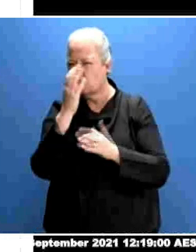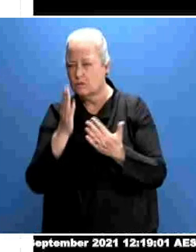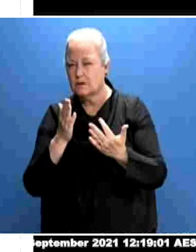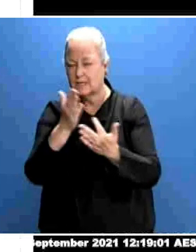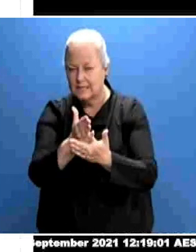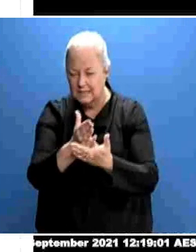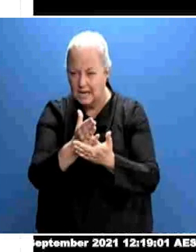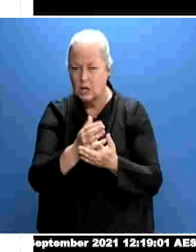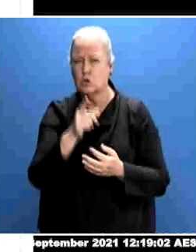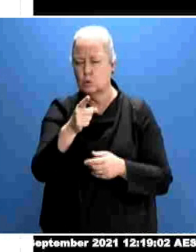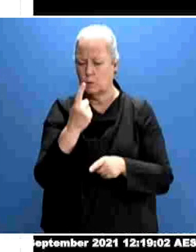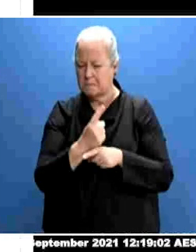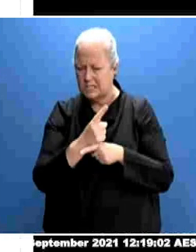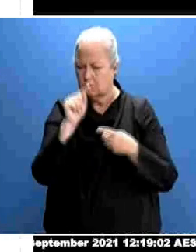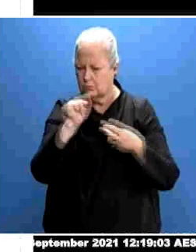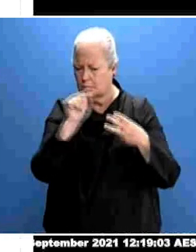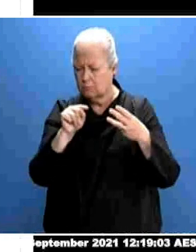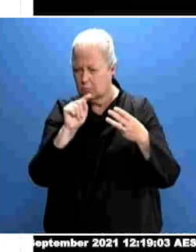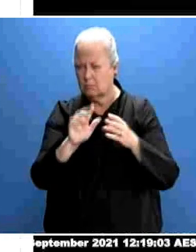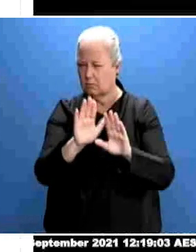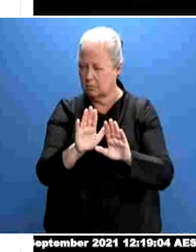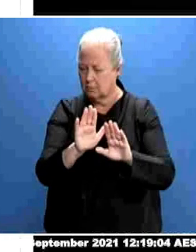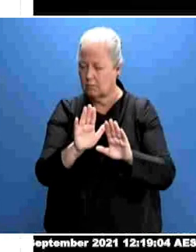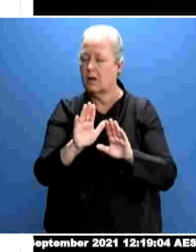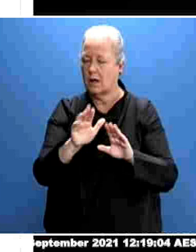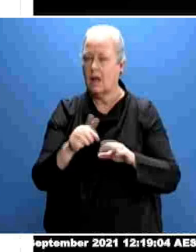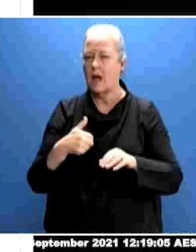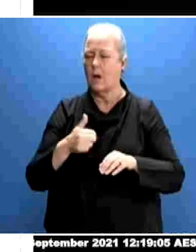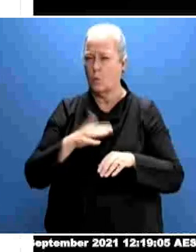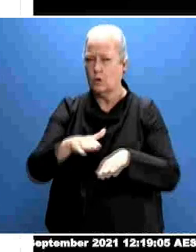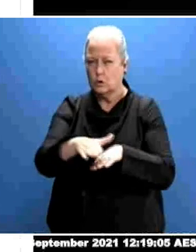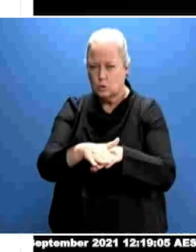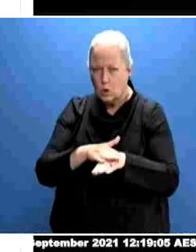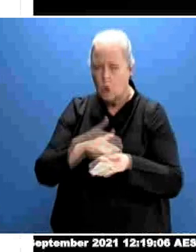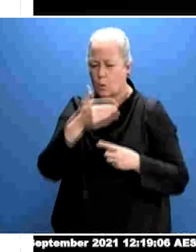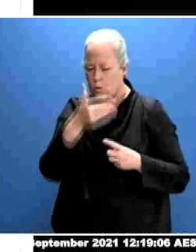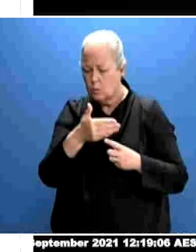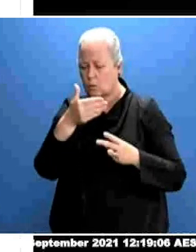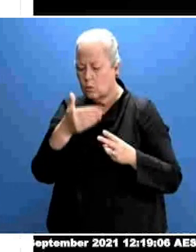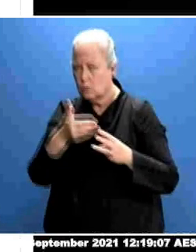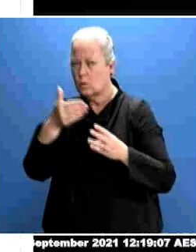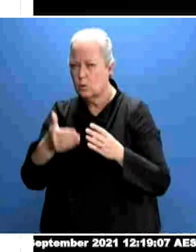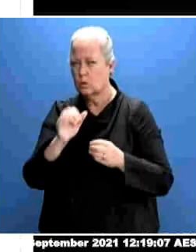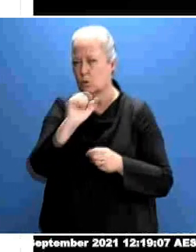to break it down a little bit more to understand what you're saying NAAJA's